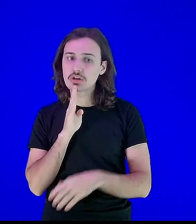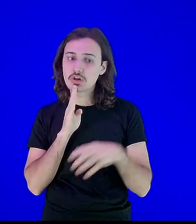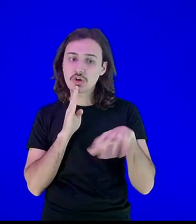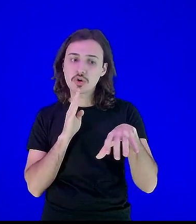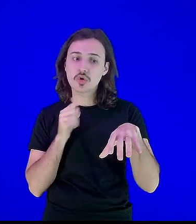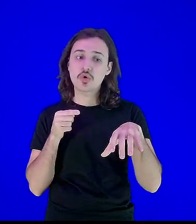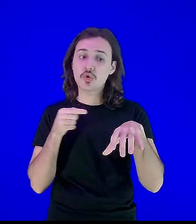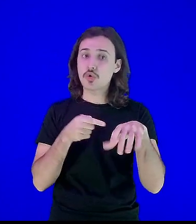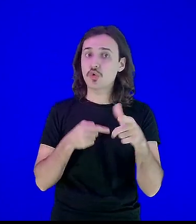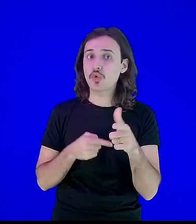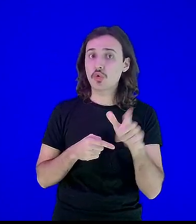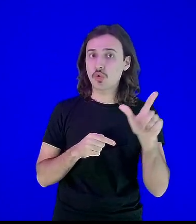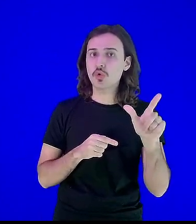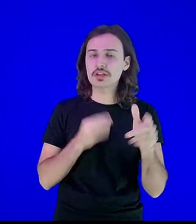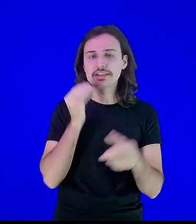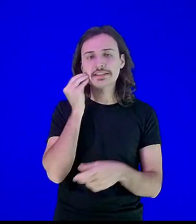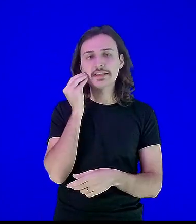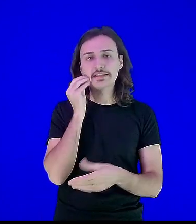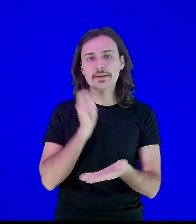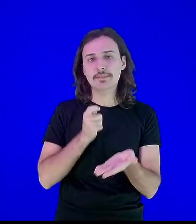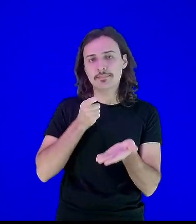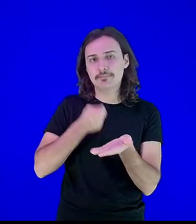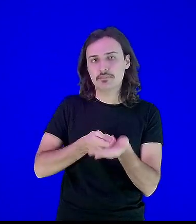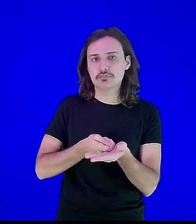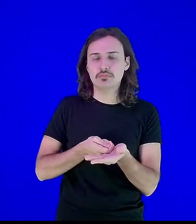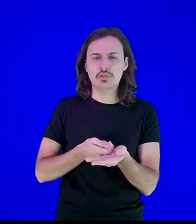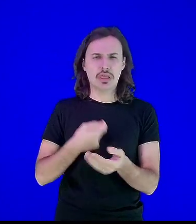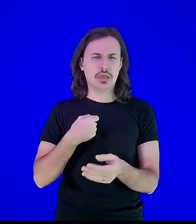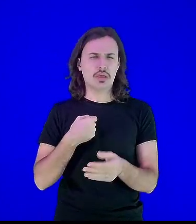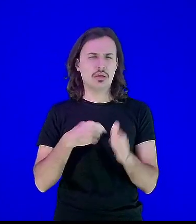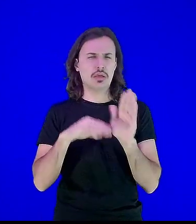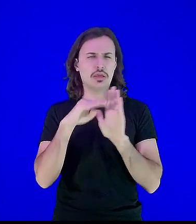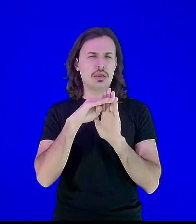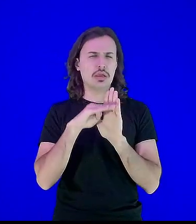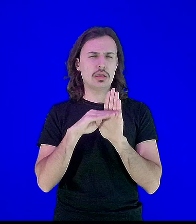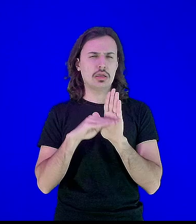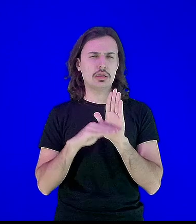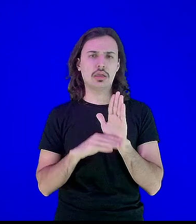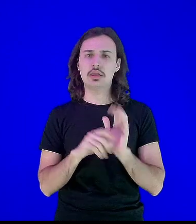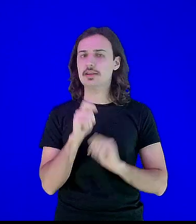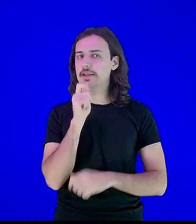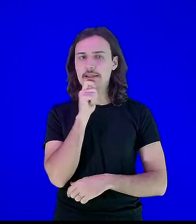I don't have a list of what will be free and premium yet